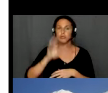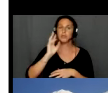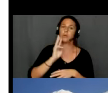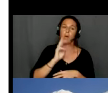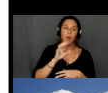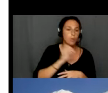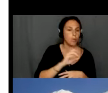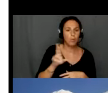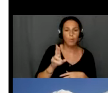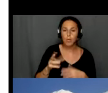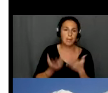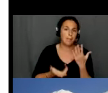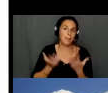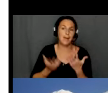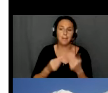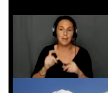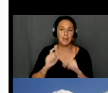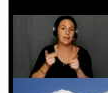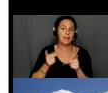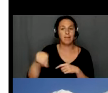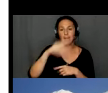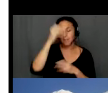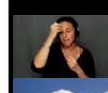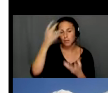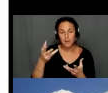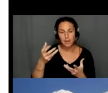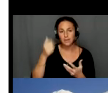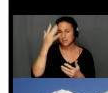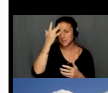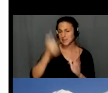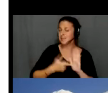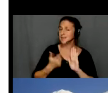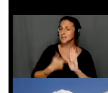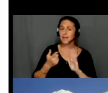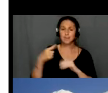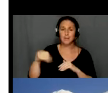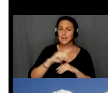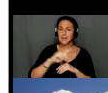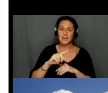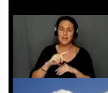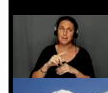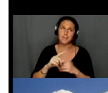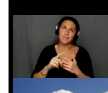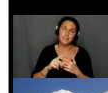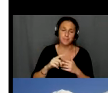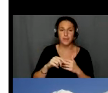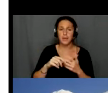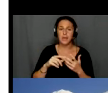because sometimes they don't get -- when you have been working 22 years like I have and you go to